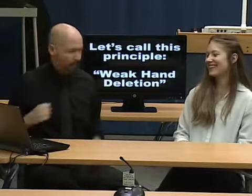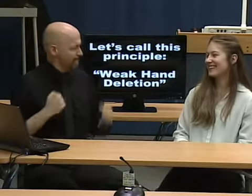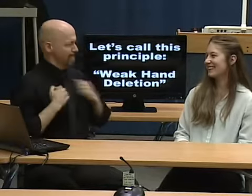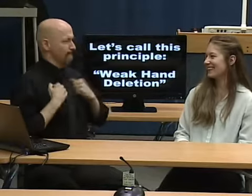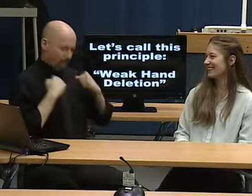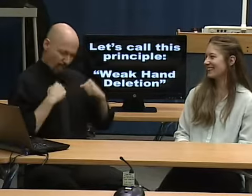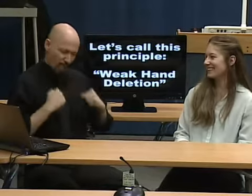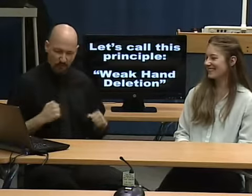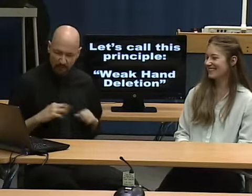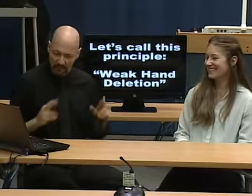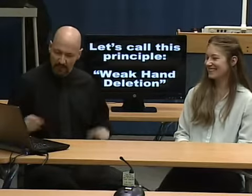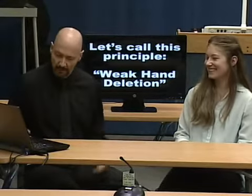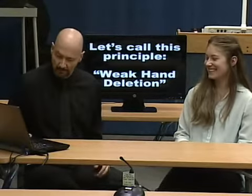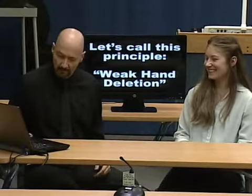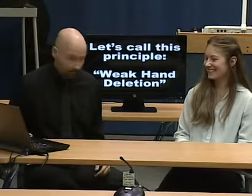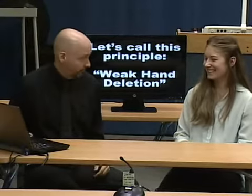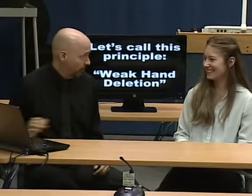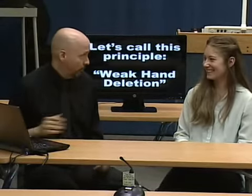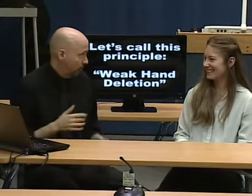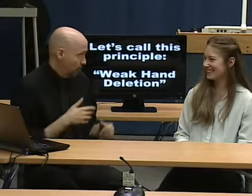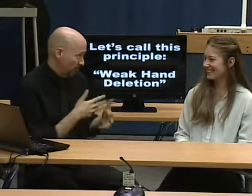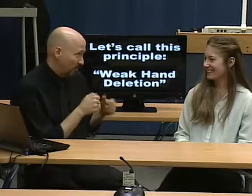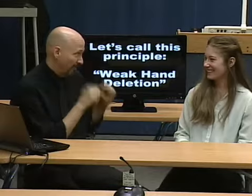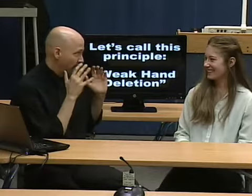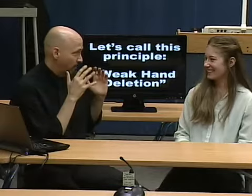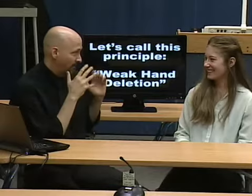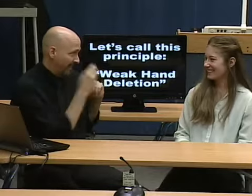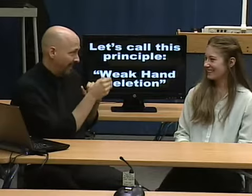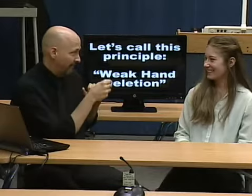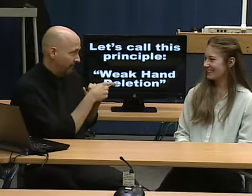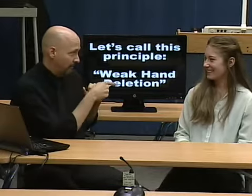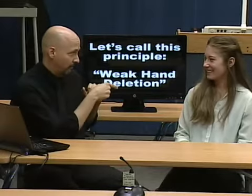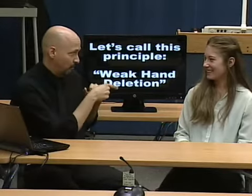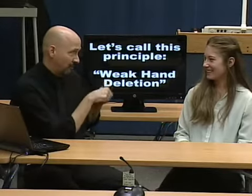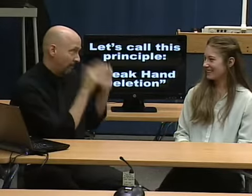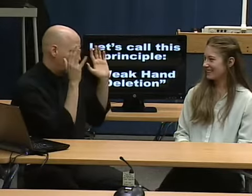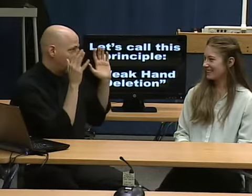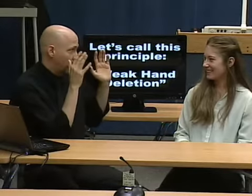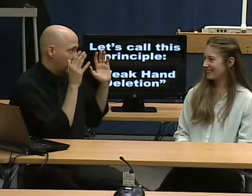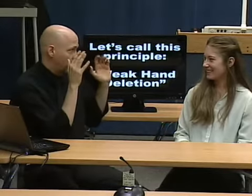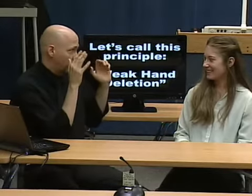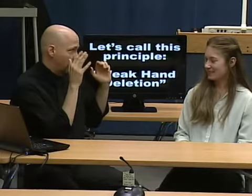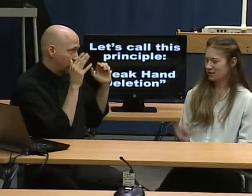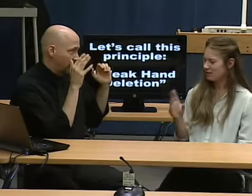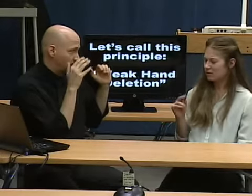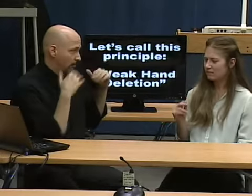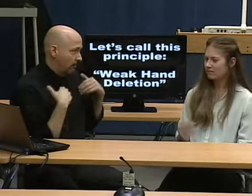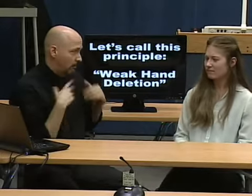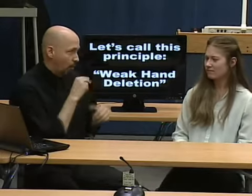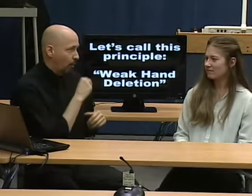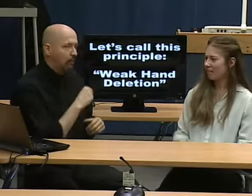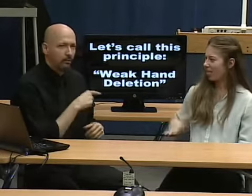We're tough. We're ready. You can surrender and leave. Do you give up? Nope.